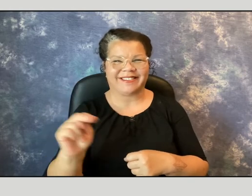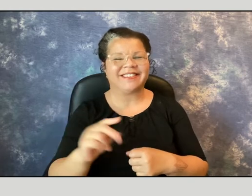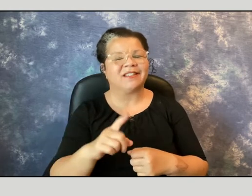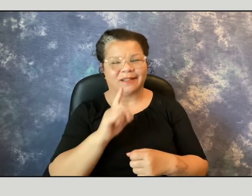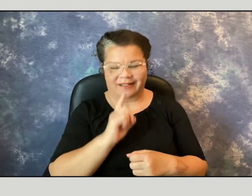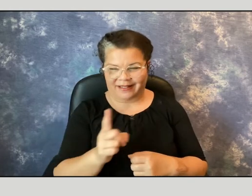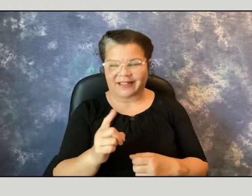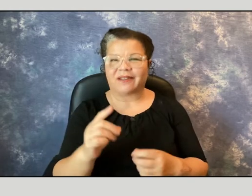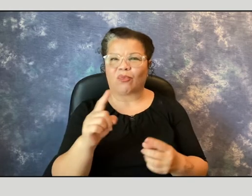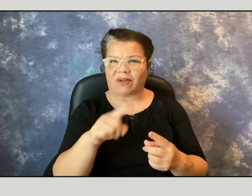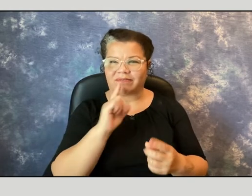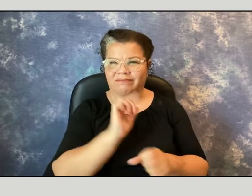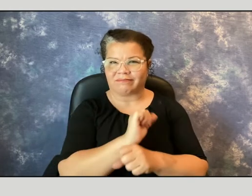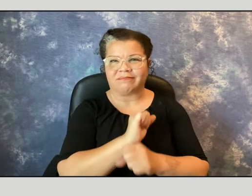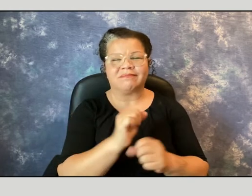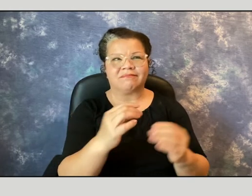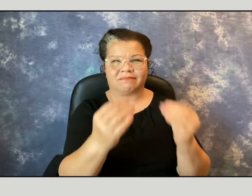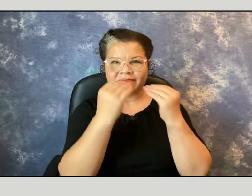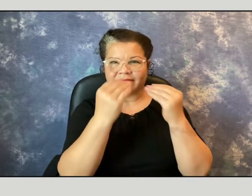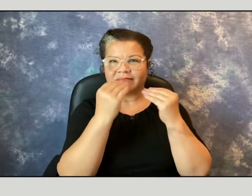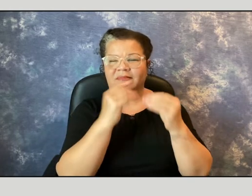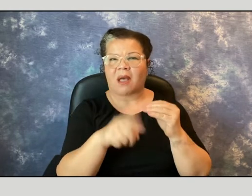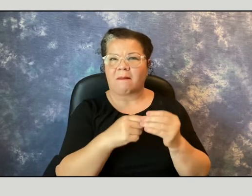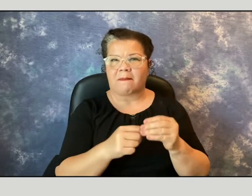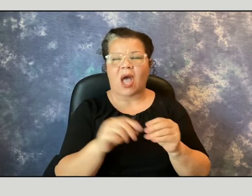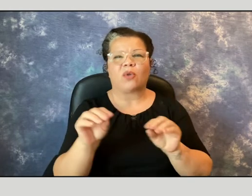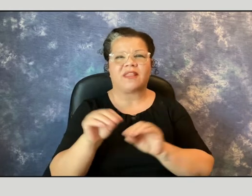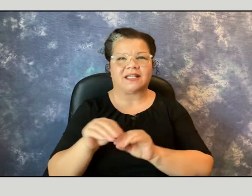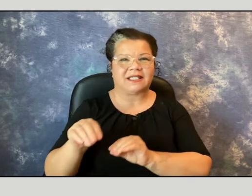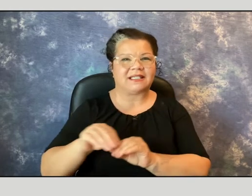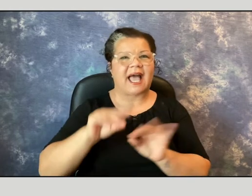on the diaspora in a way that I had not been exposed to before.